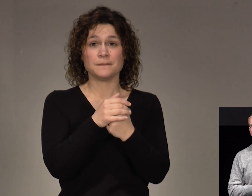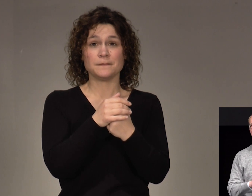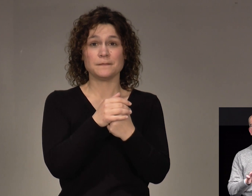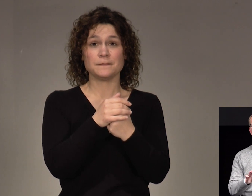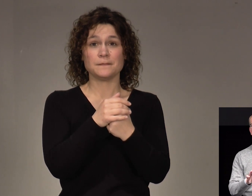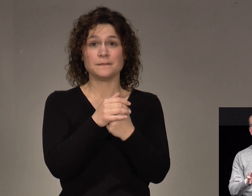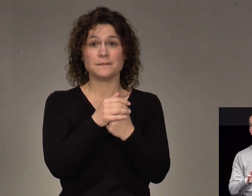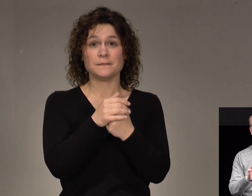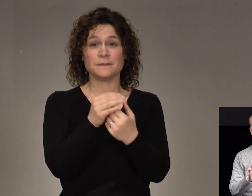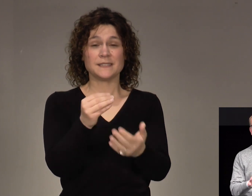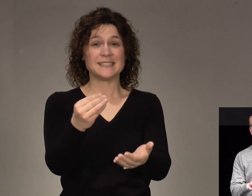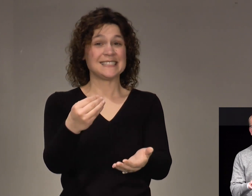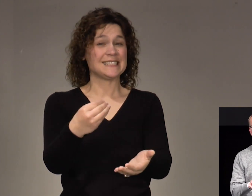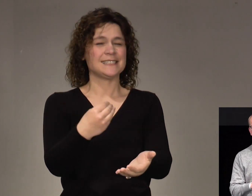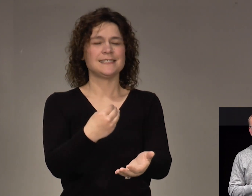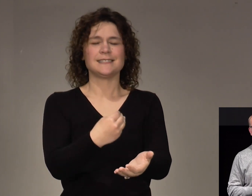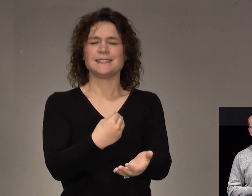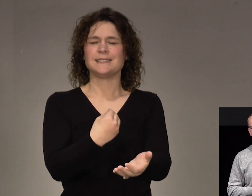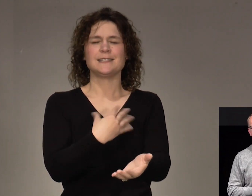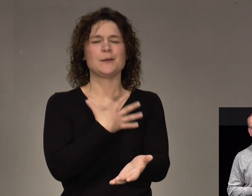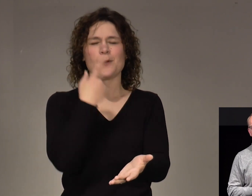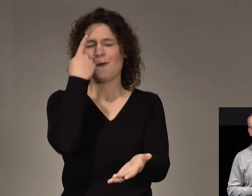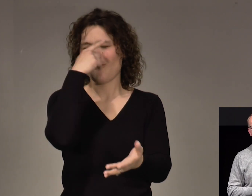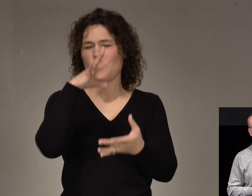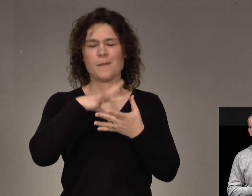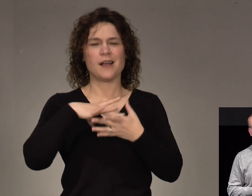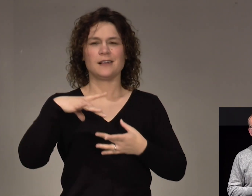chemotherapy for my soul.